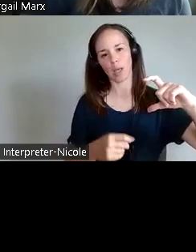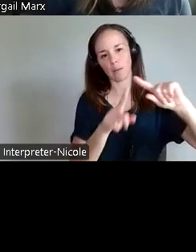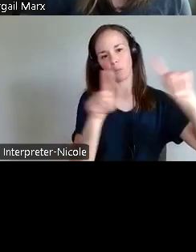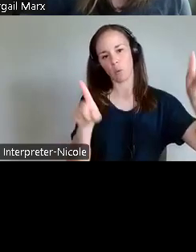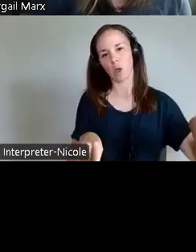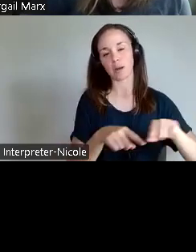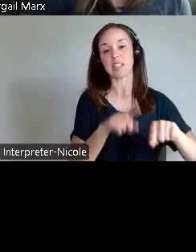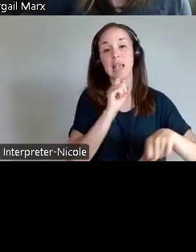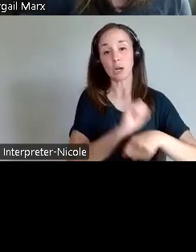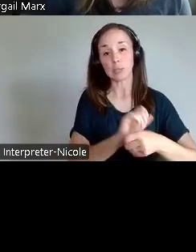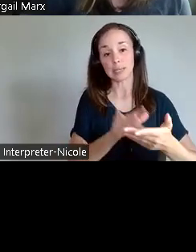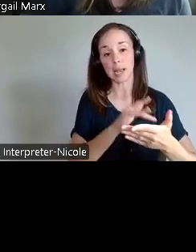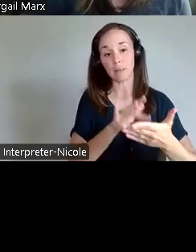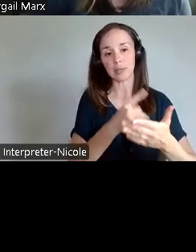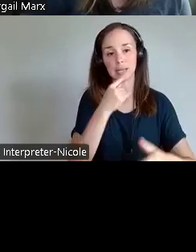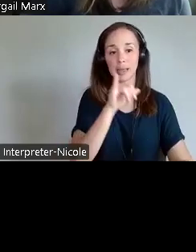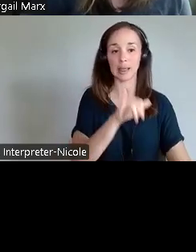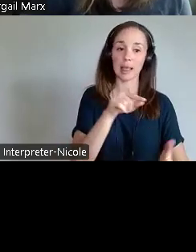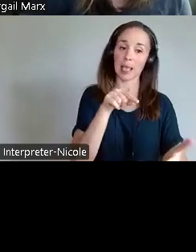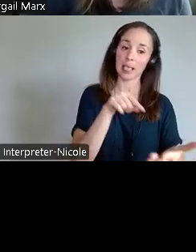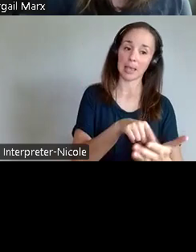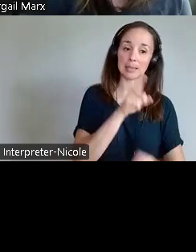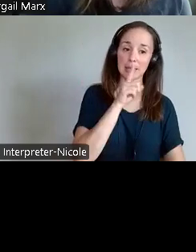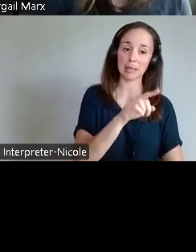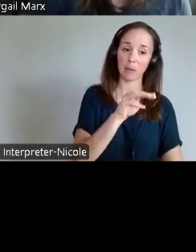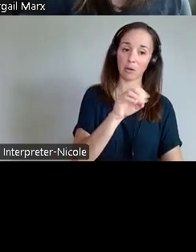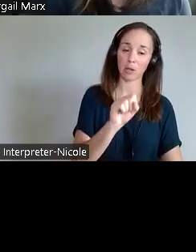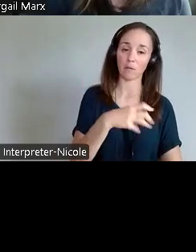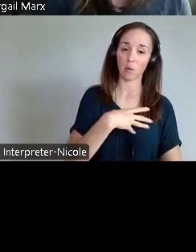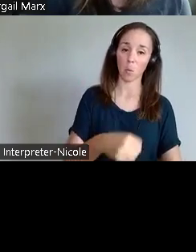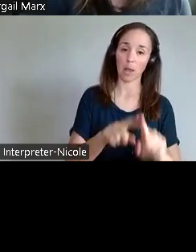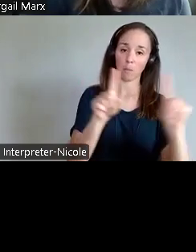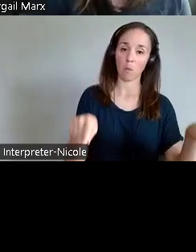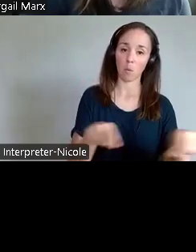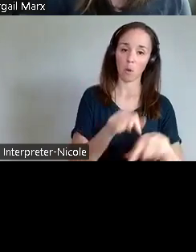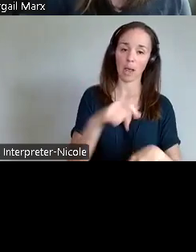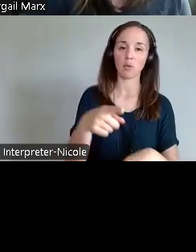where it says "this is the Microsoft white board app," so you can write on the screen of your phone